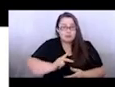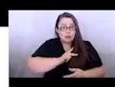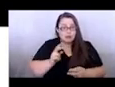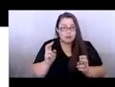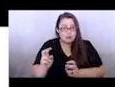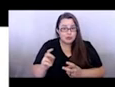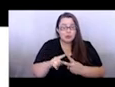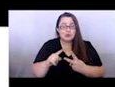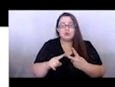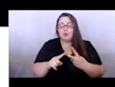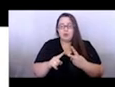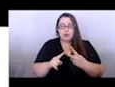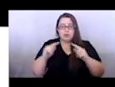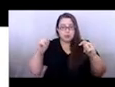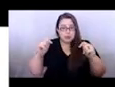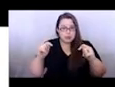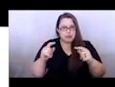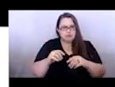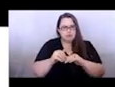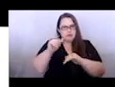Just refer them out to all the campus resources.